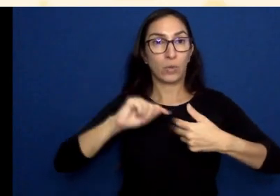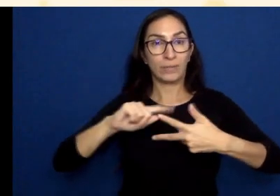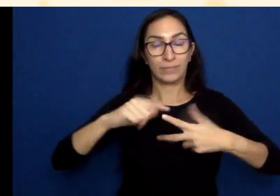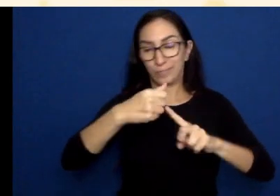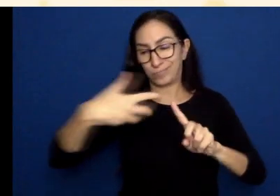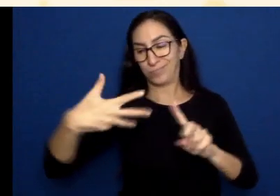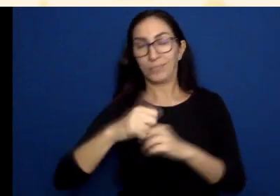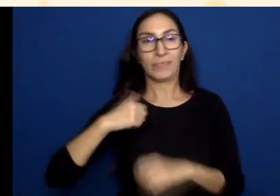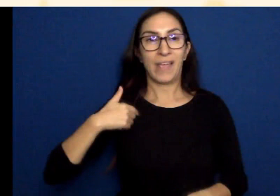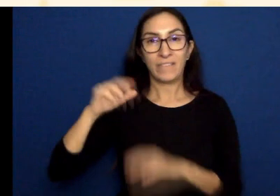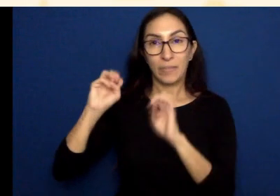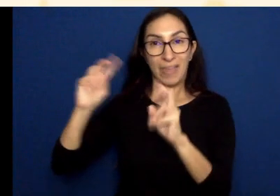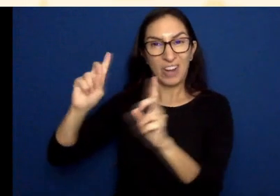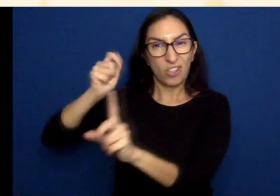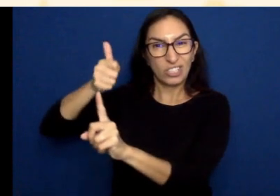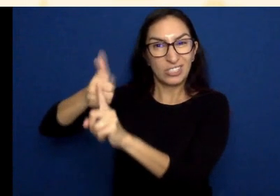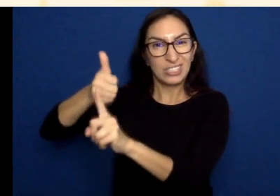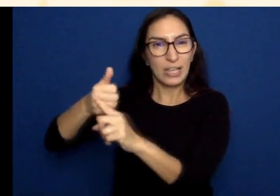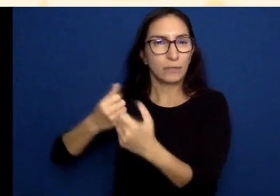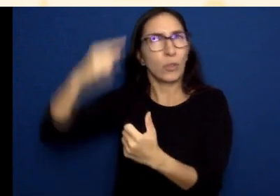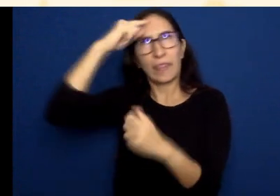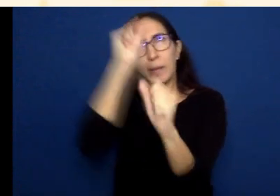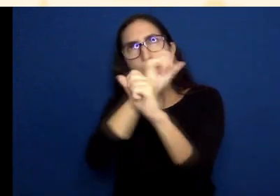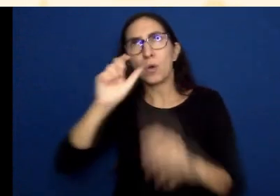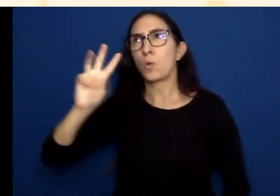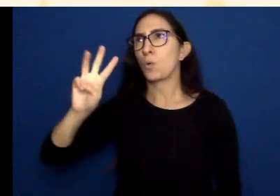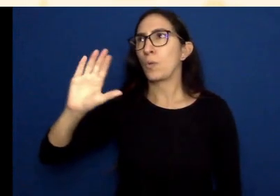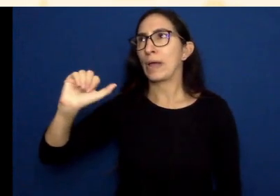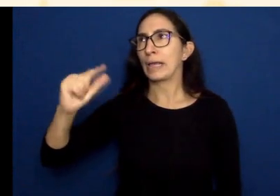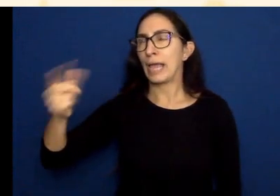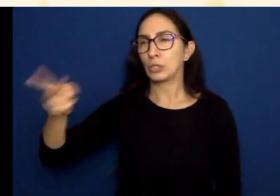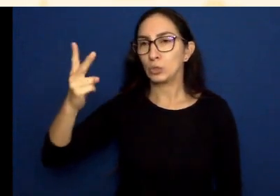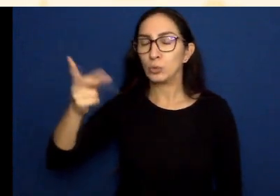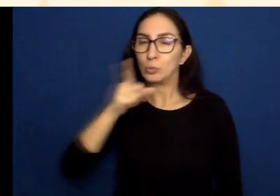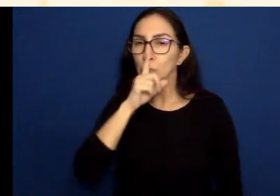and your native app testing methodology overview.